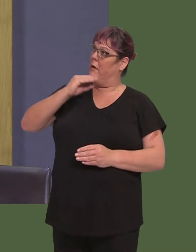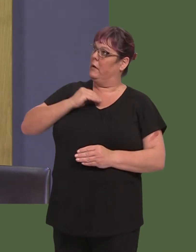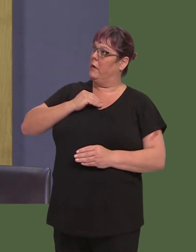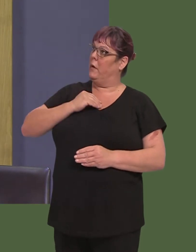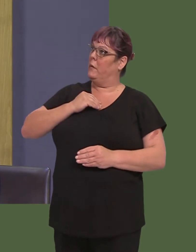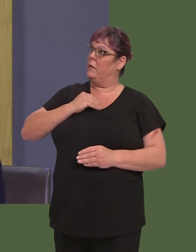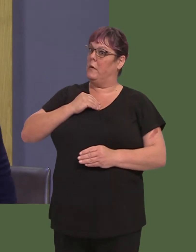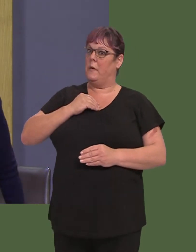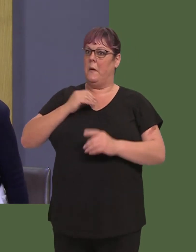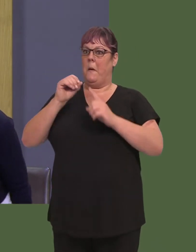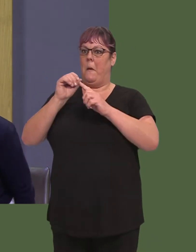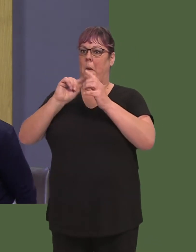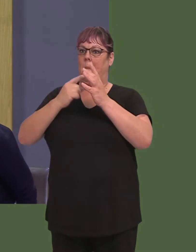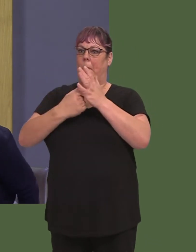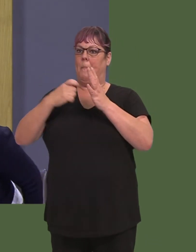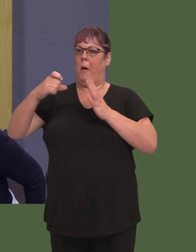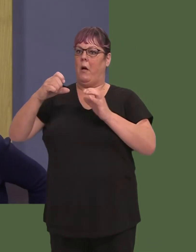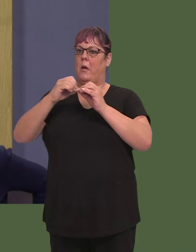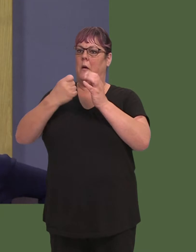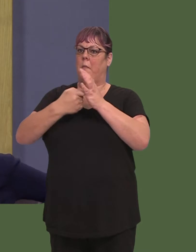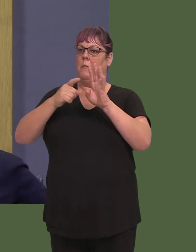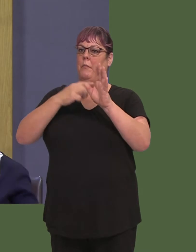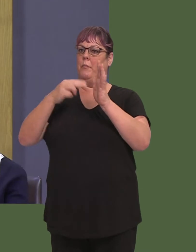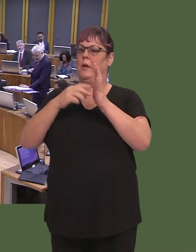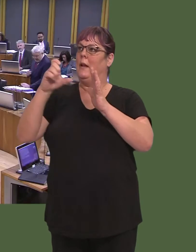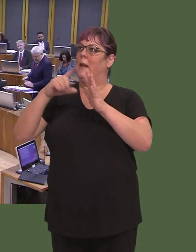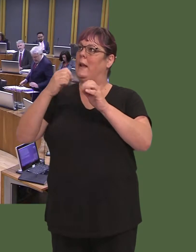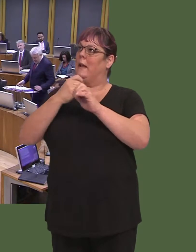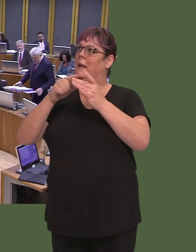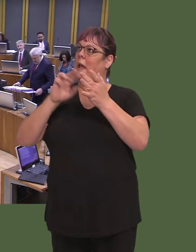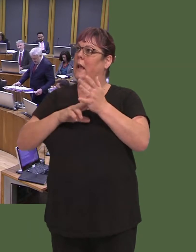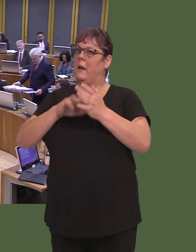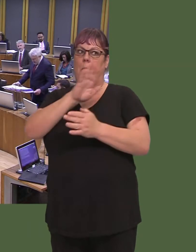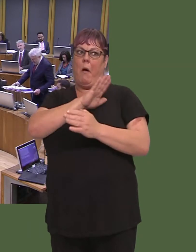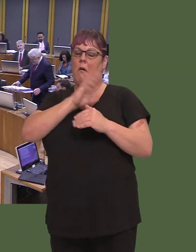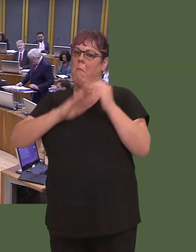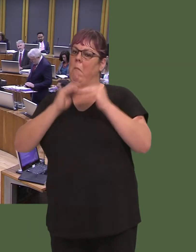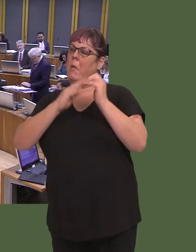Cegin business park? OAQ52636 Carwyn Jones AM: The development land at Parc